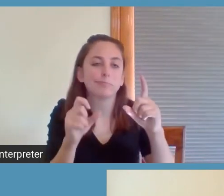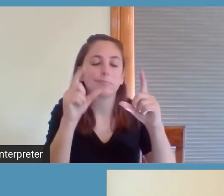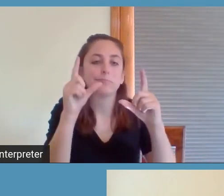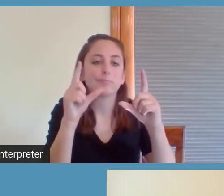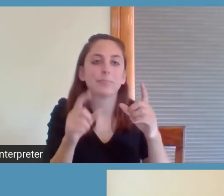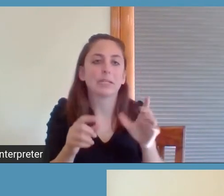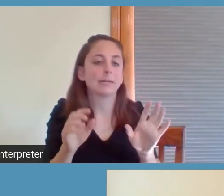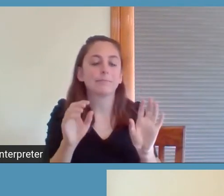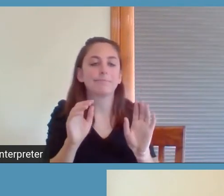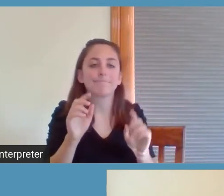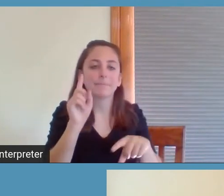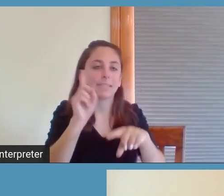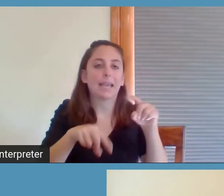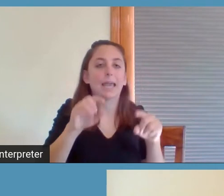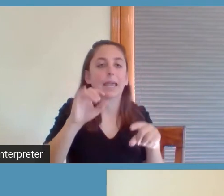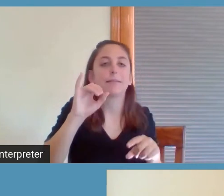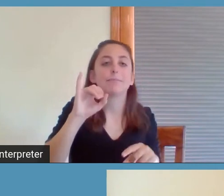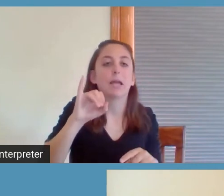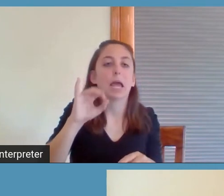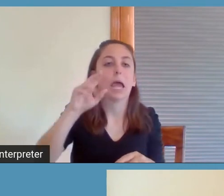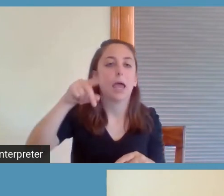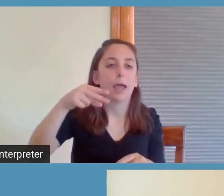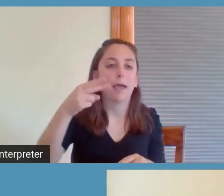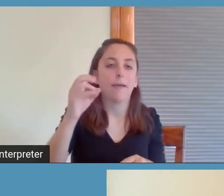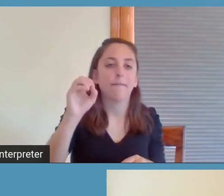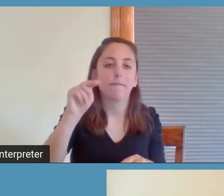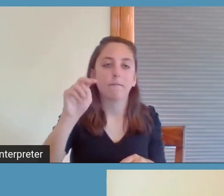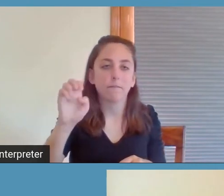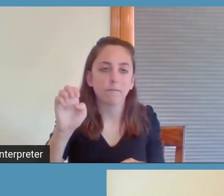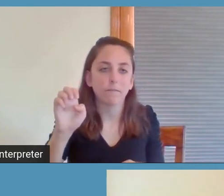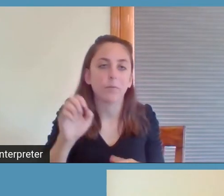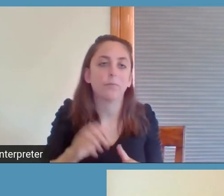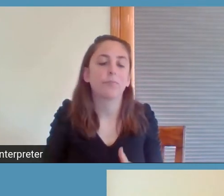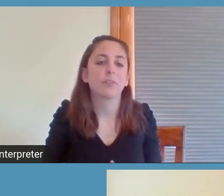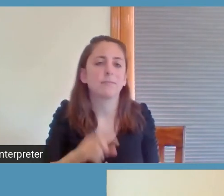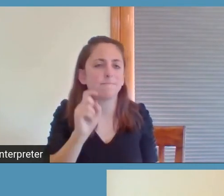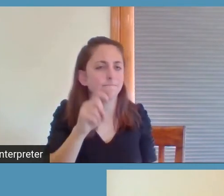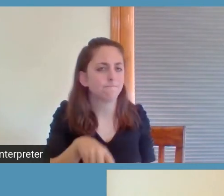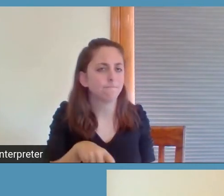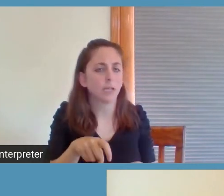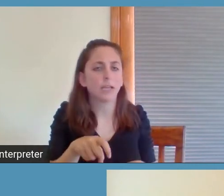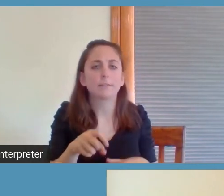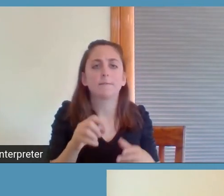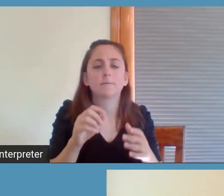and taking you know had to be really quality to look good online it had to be high quality